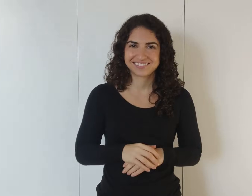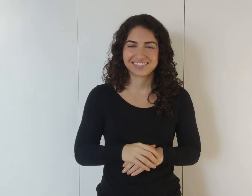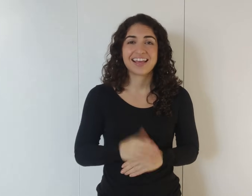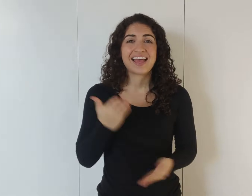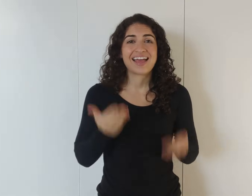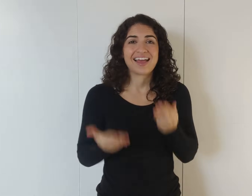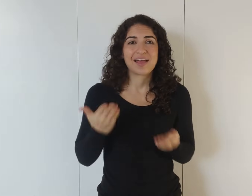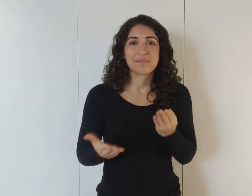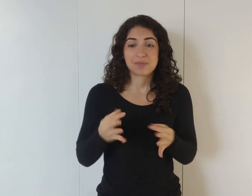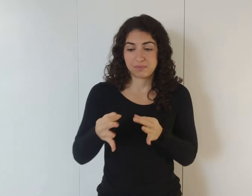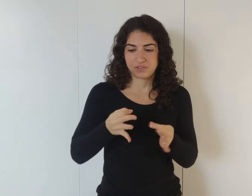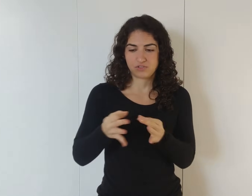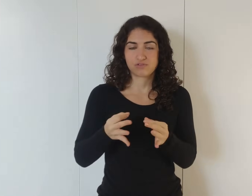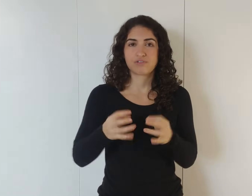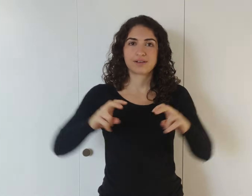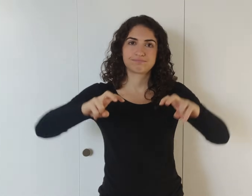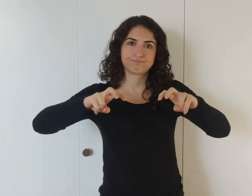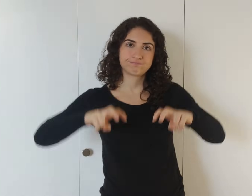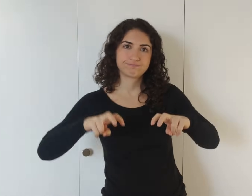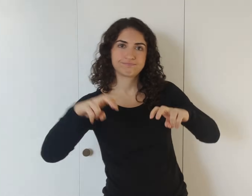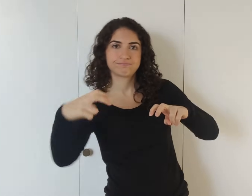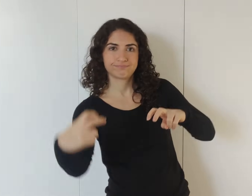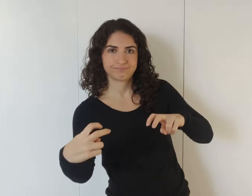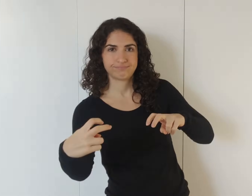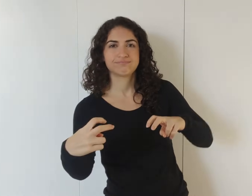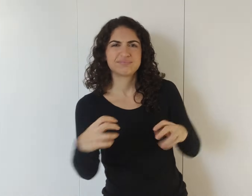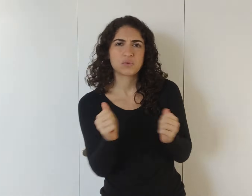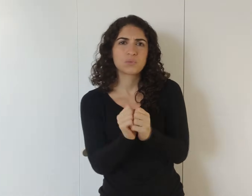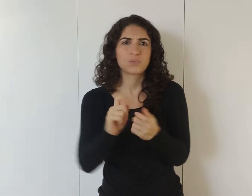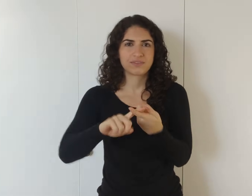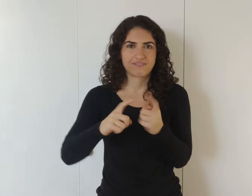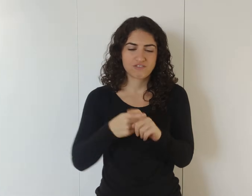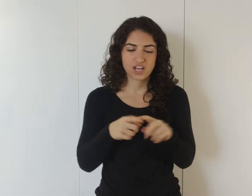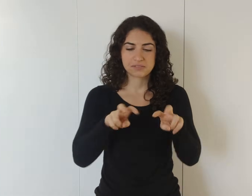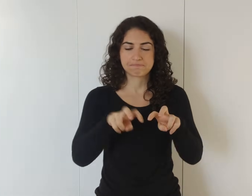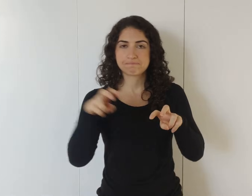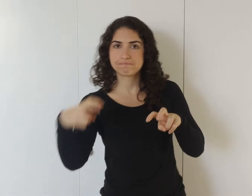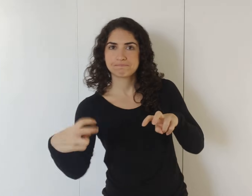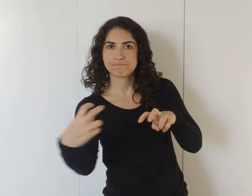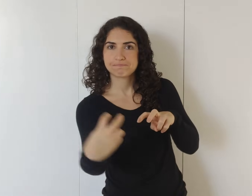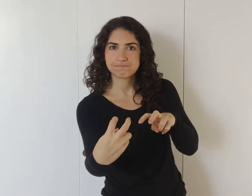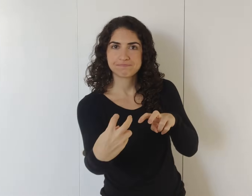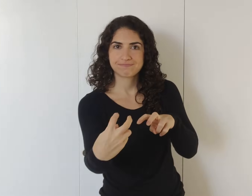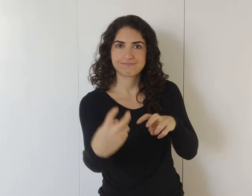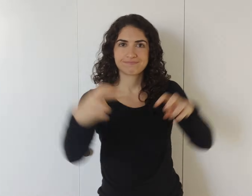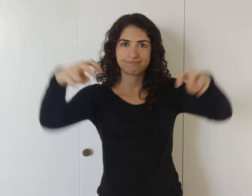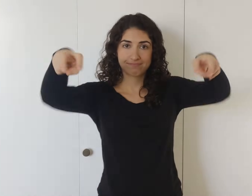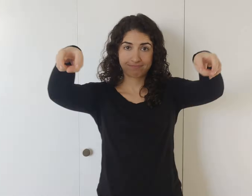And maybe you can describe the where the seats are, so with friends sitting around,